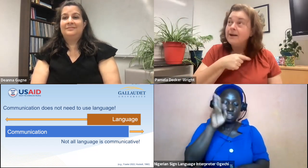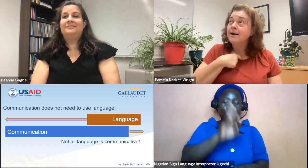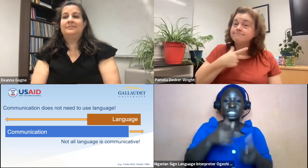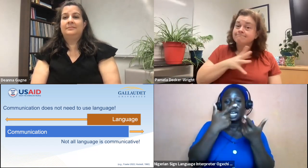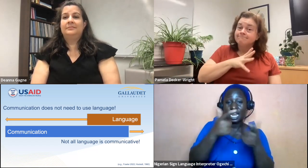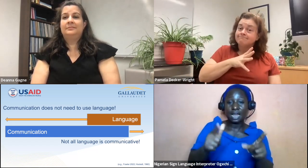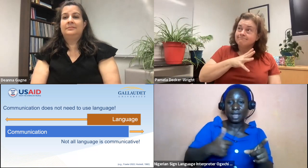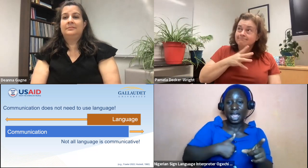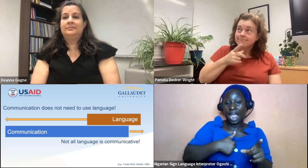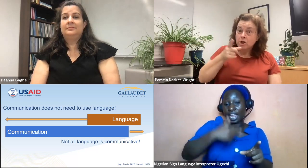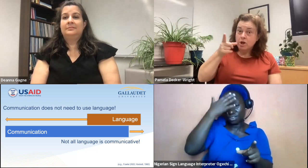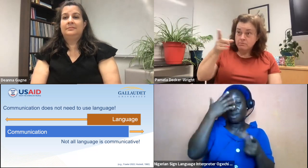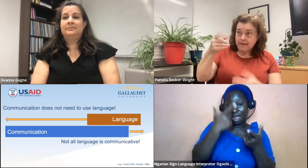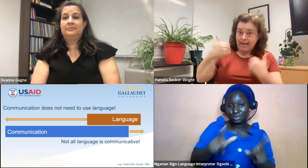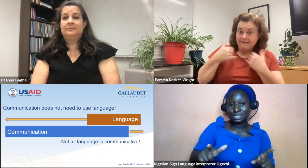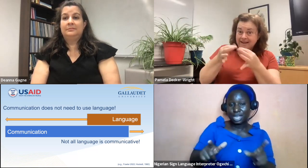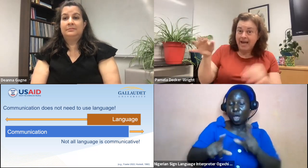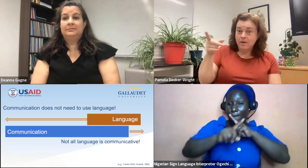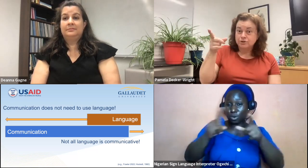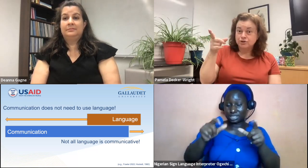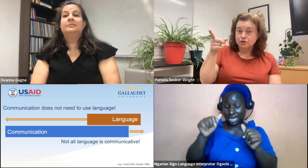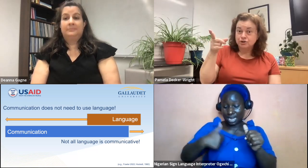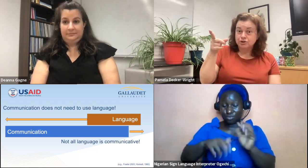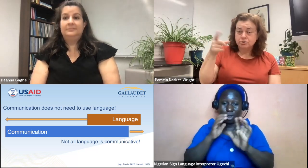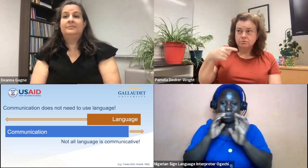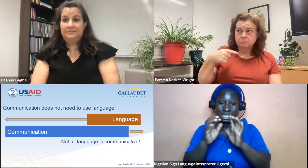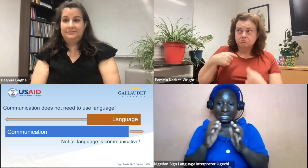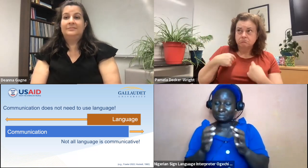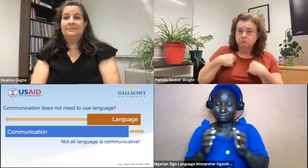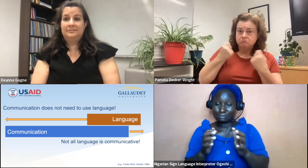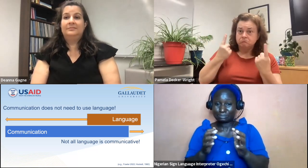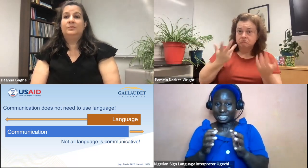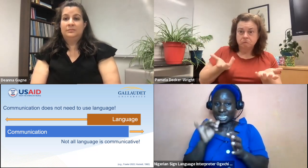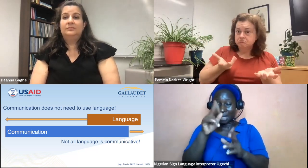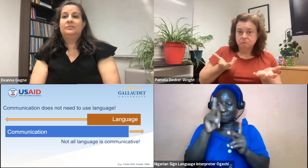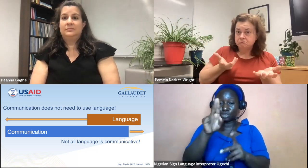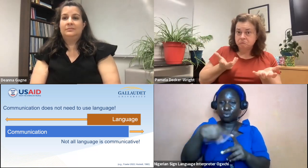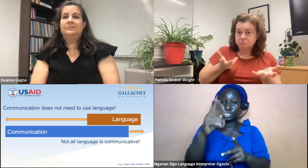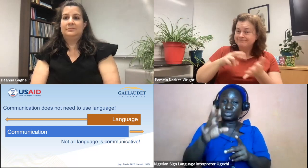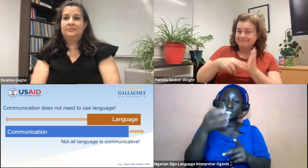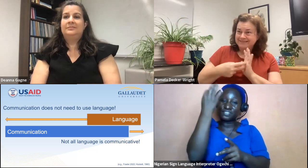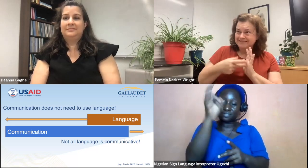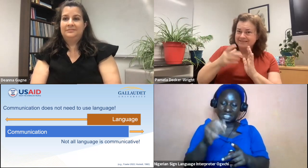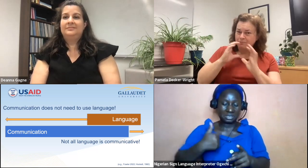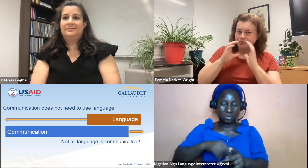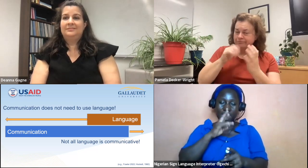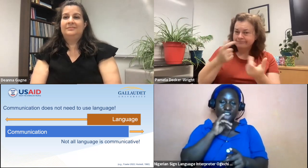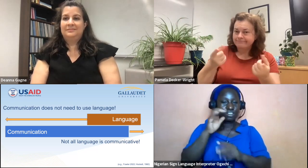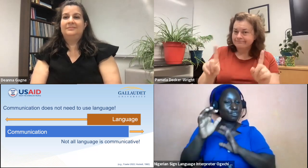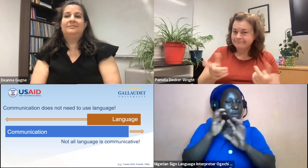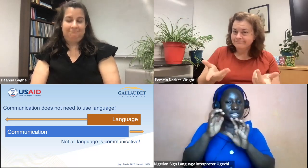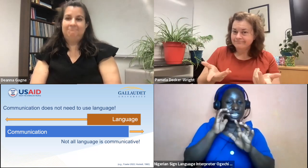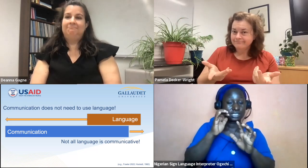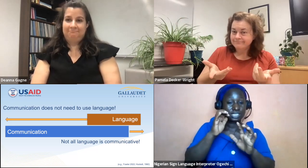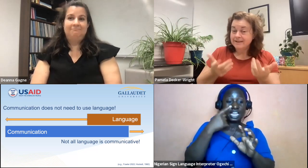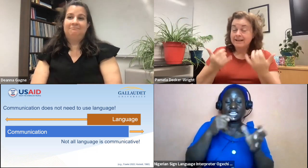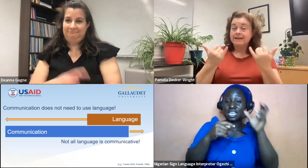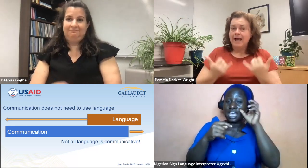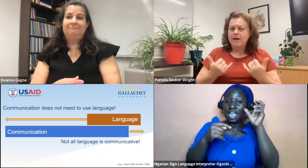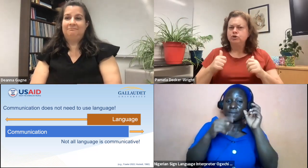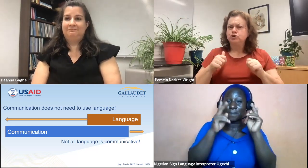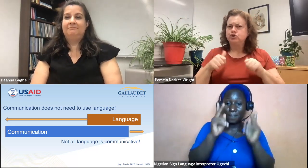I mean it. Hearing person. He been here who uses spoken English. They are using a language, and they're speaking out now, but I wouldn't have access, so that's not communication that would be happening.